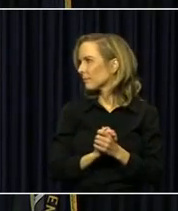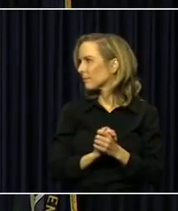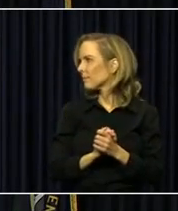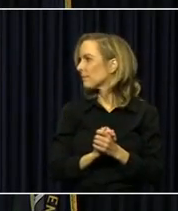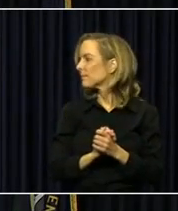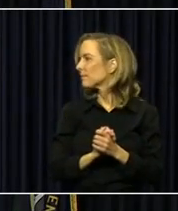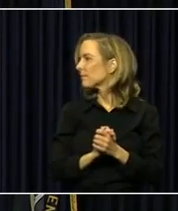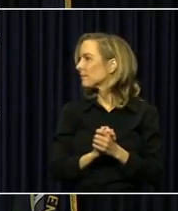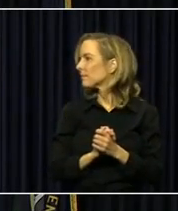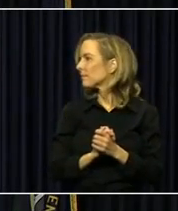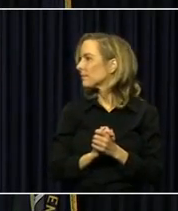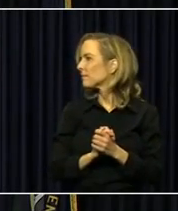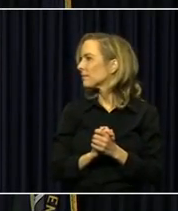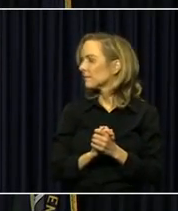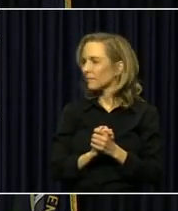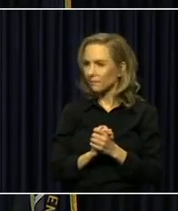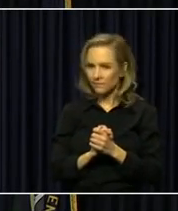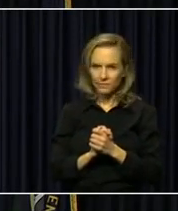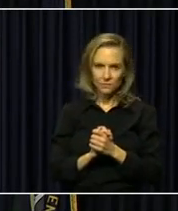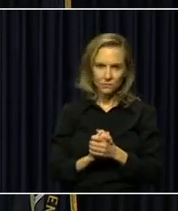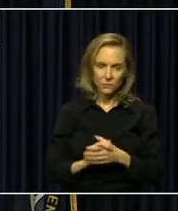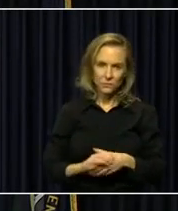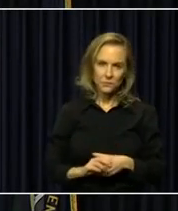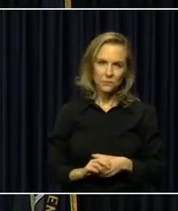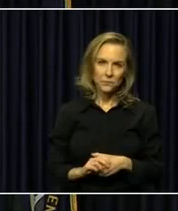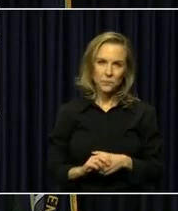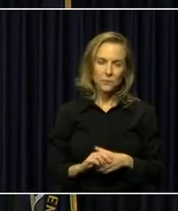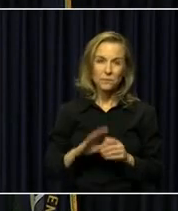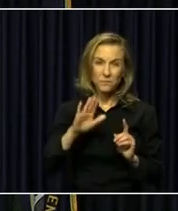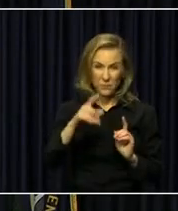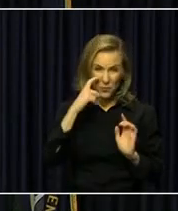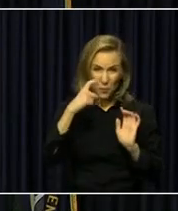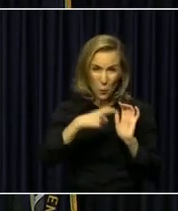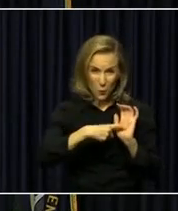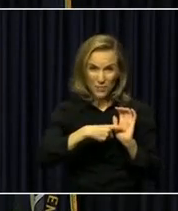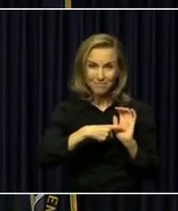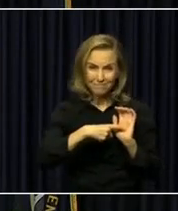OF KENTUCKY VERSUS OTHER STATES.